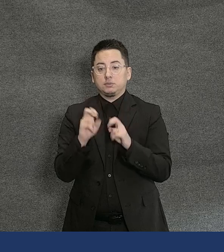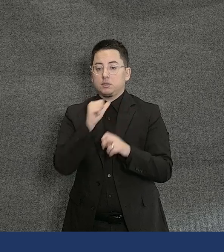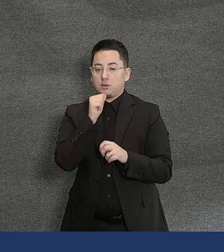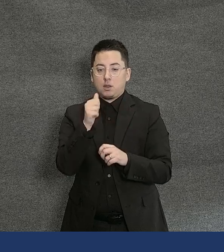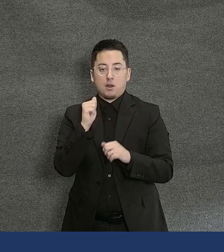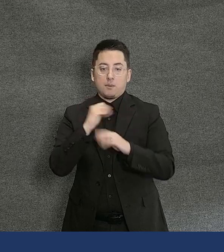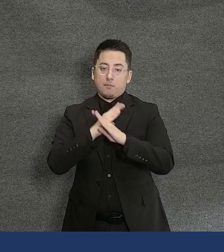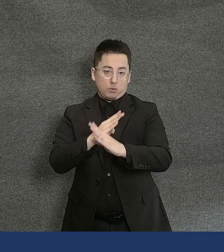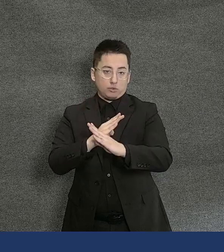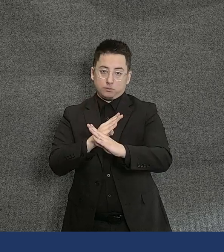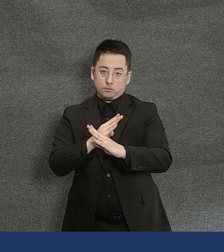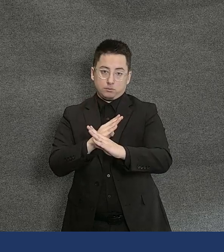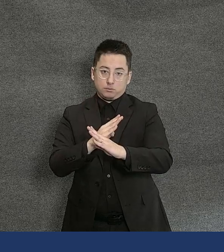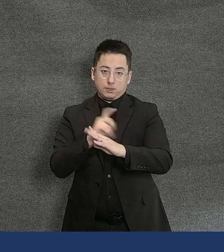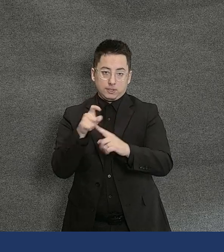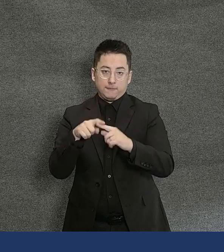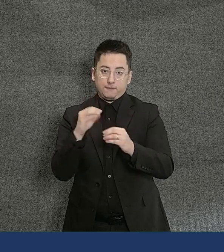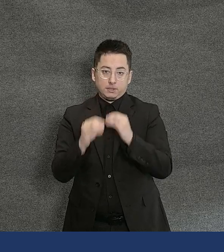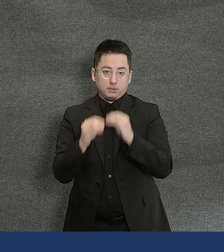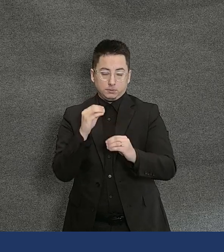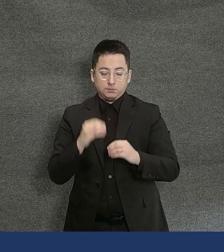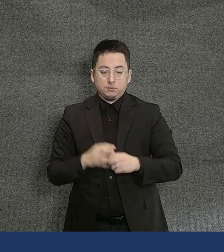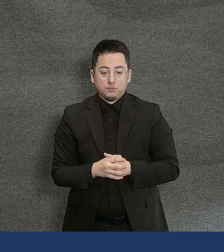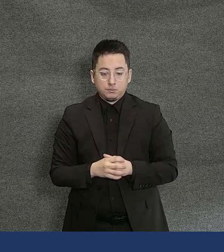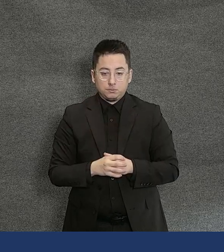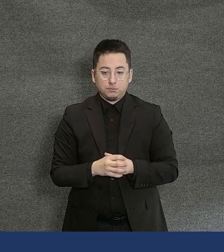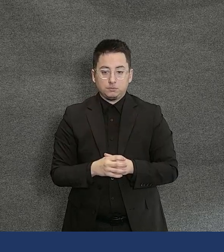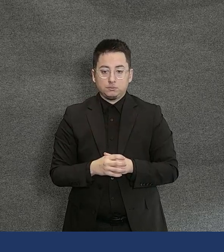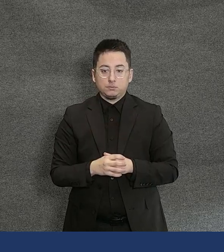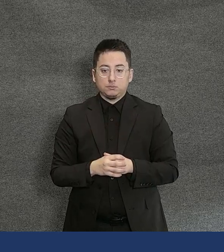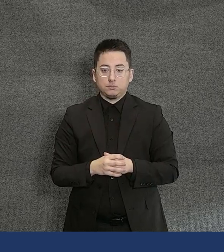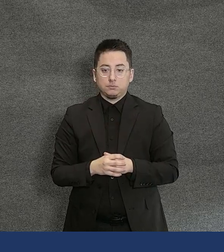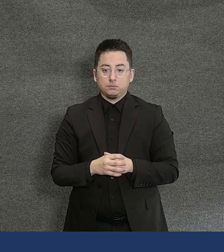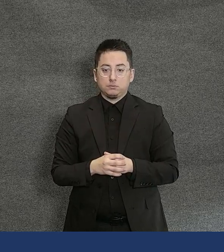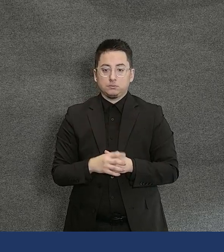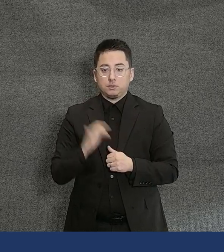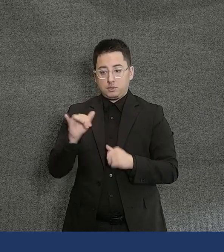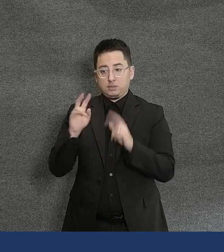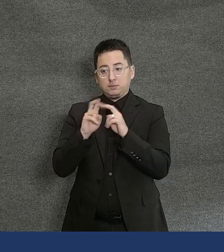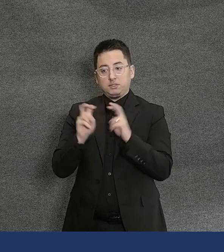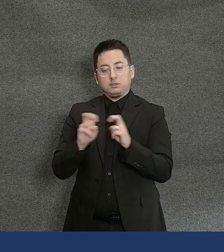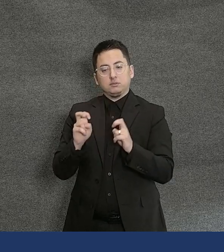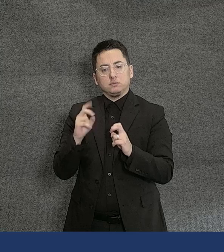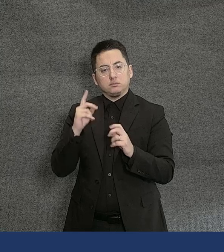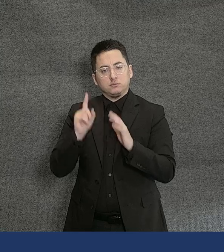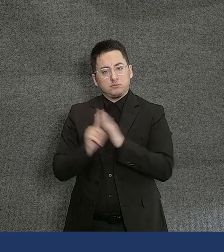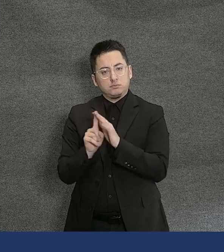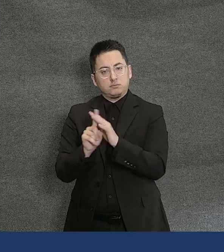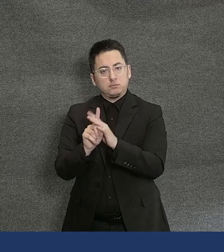So if we can reduce the frequency of these assessments, of course, we'll stay within federal law, will we do that?